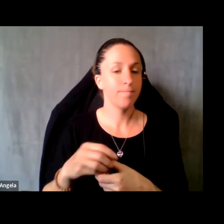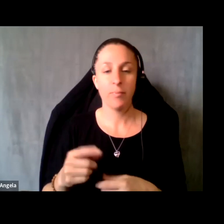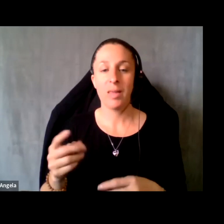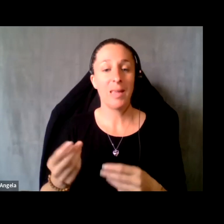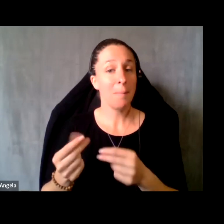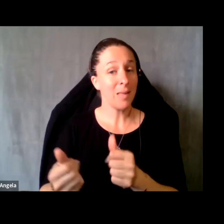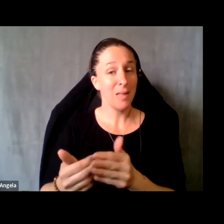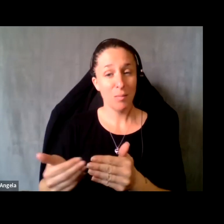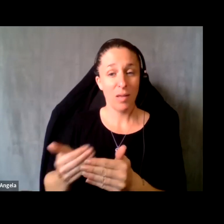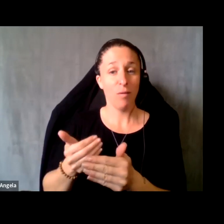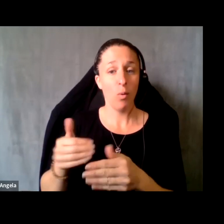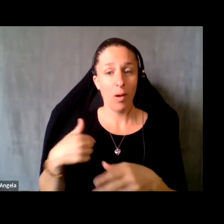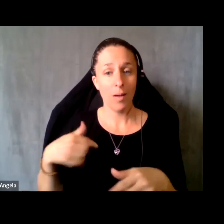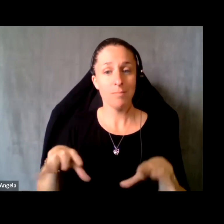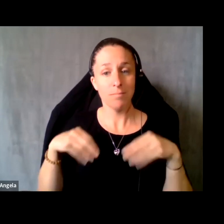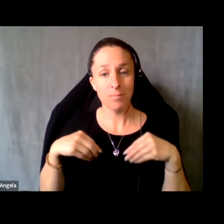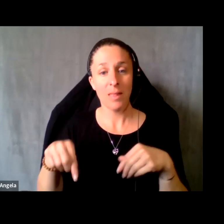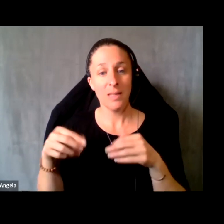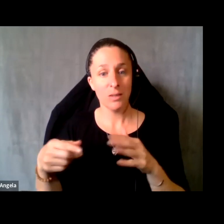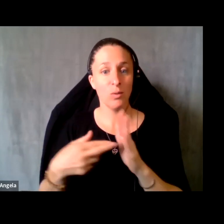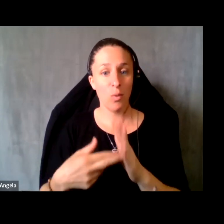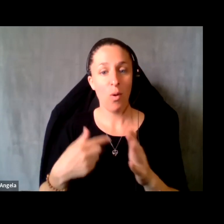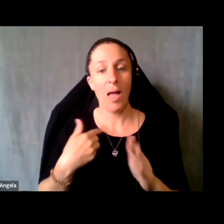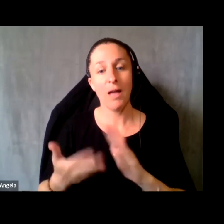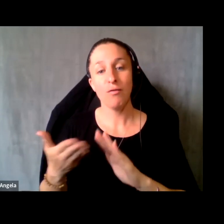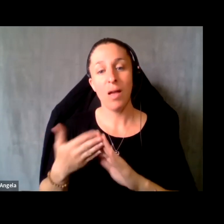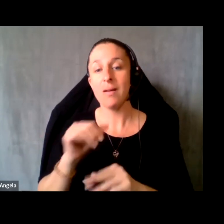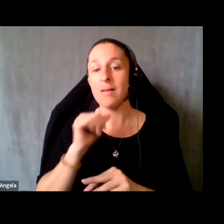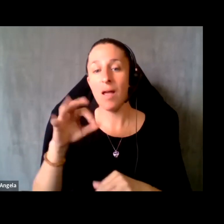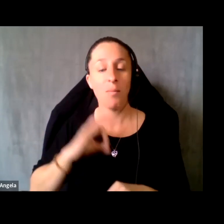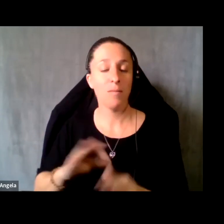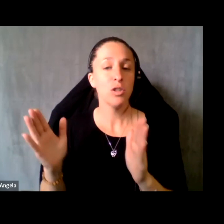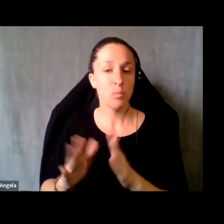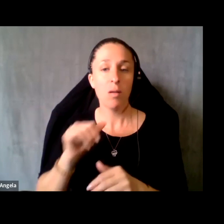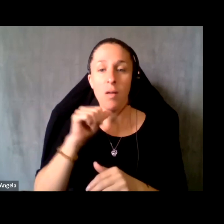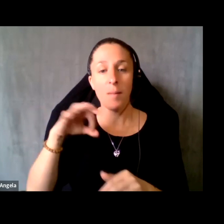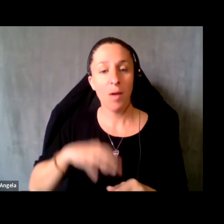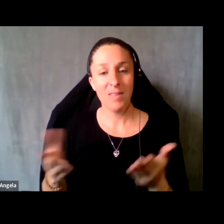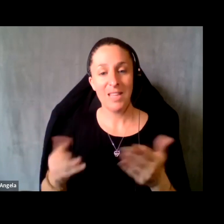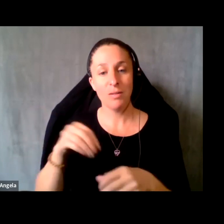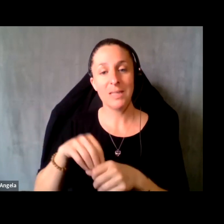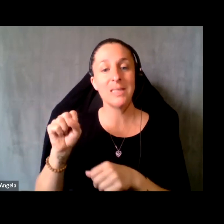before taking on this role, I ran a nonprofit, a small nonprofit here in Sacramento, serving